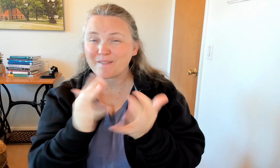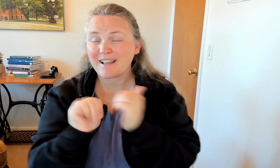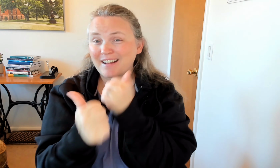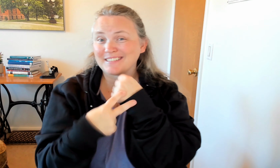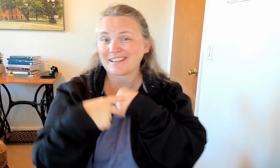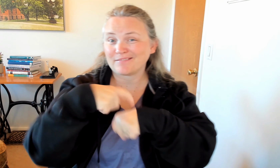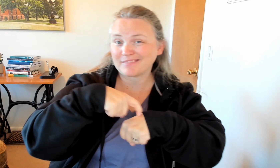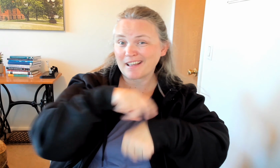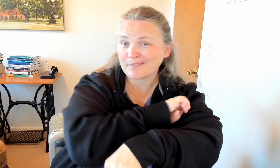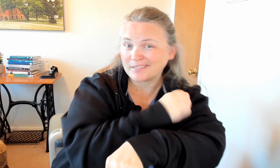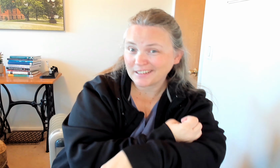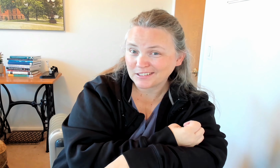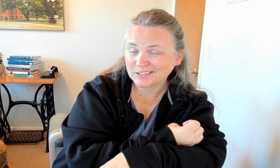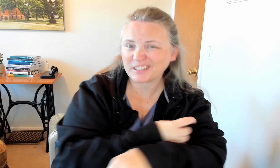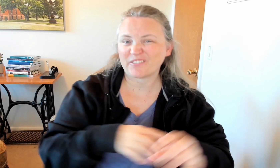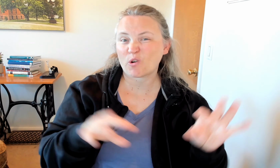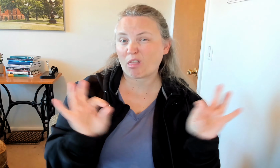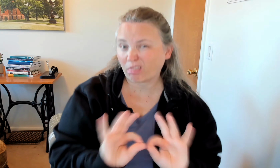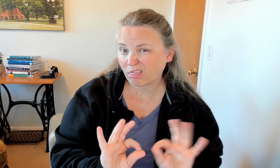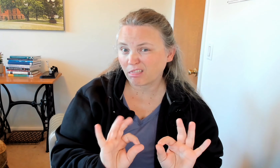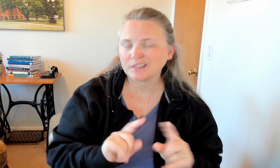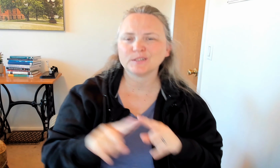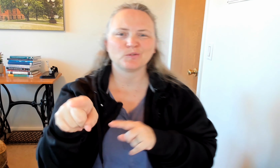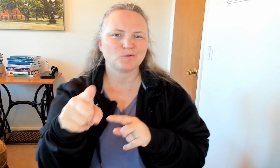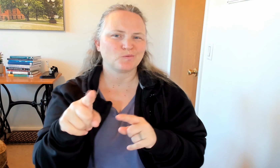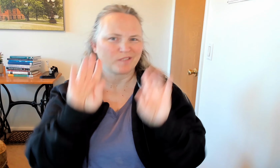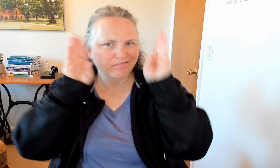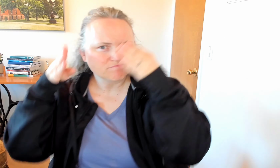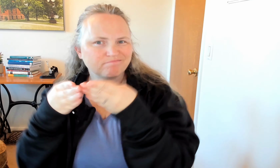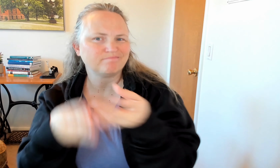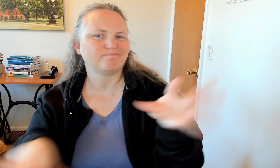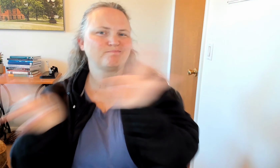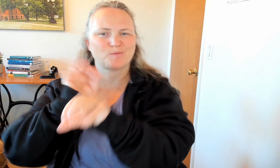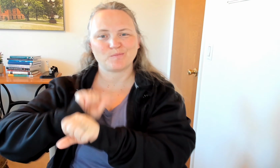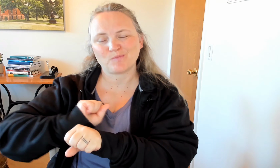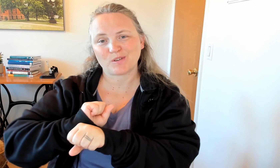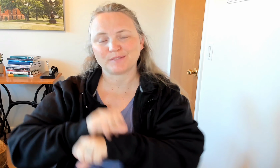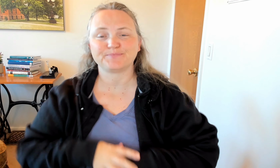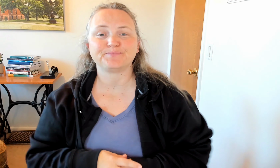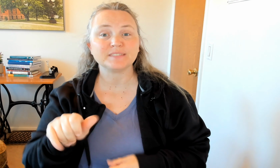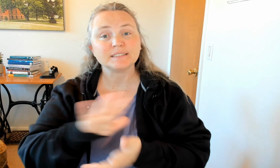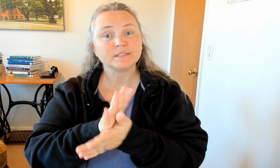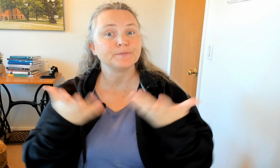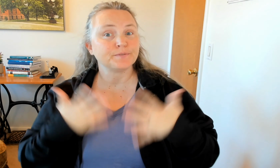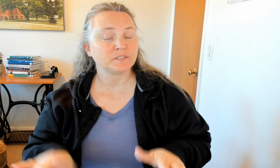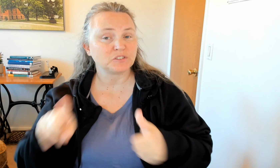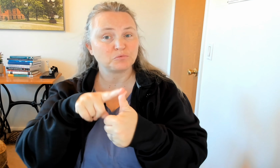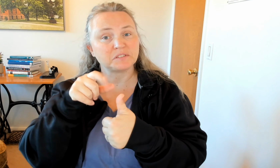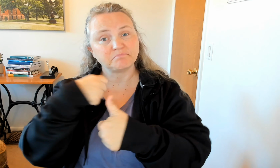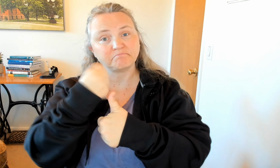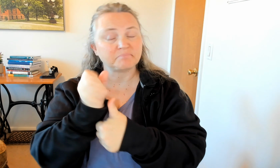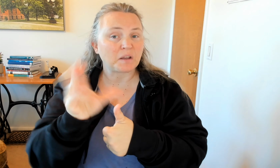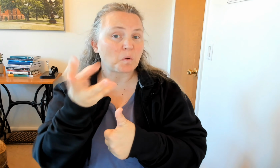on the minutia so that they can focus on the significant parts of their work. By the end of this video you'll be able to create your own snippets,